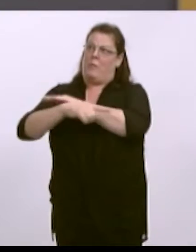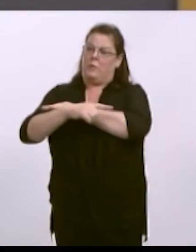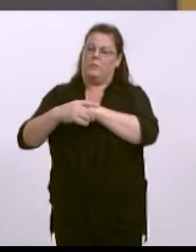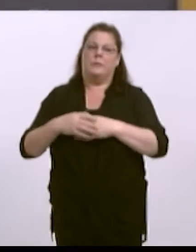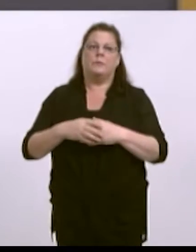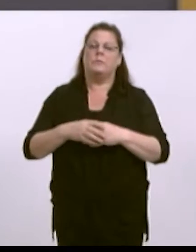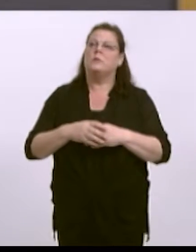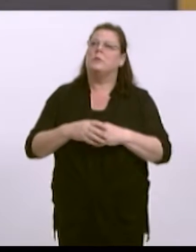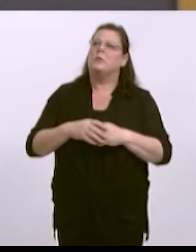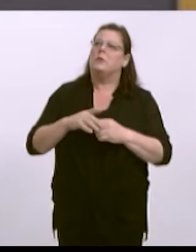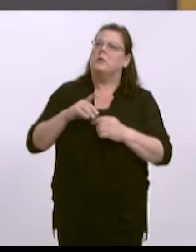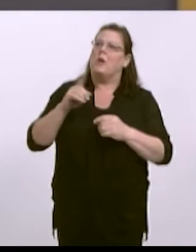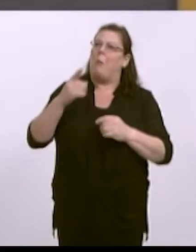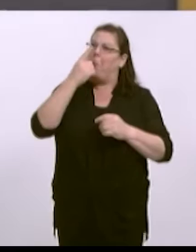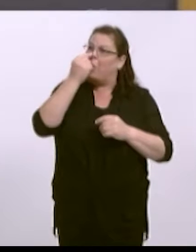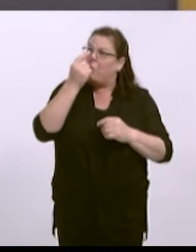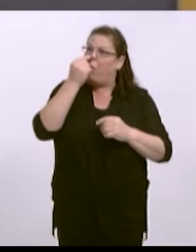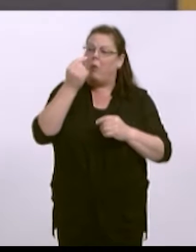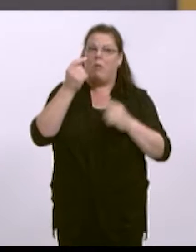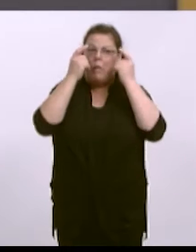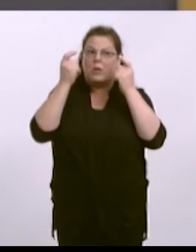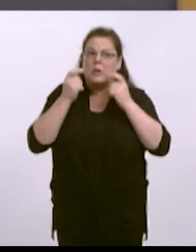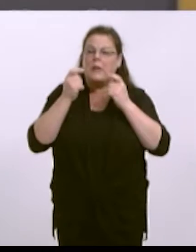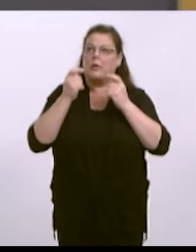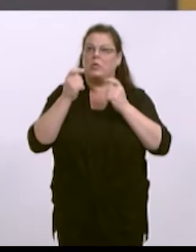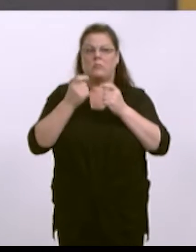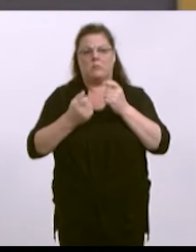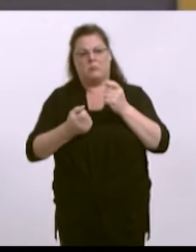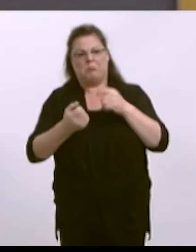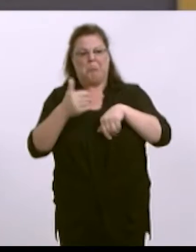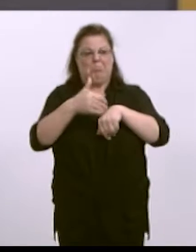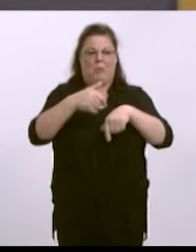well be possible legislative implications here in Wales. What analysis is the Welsh